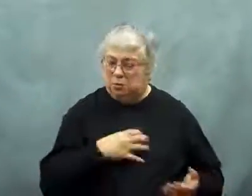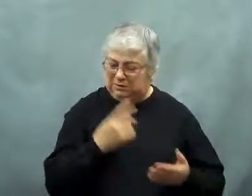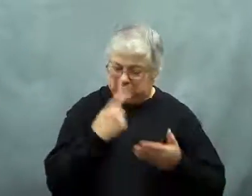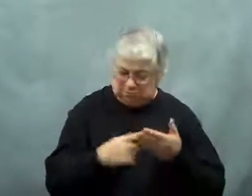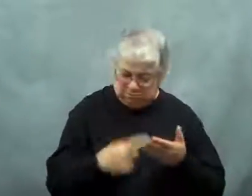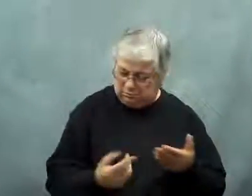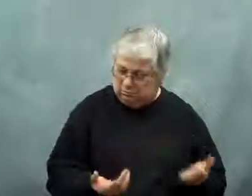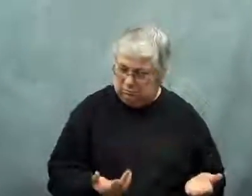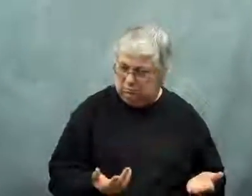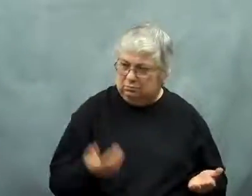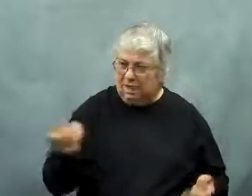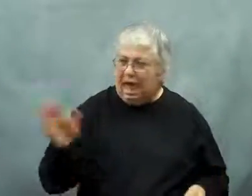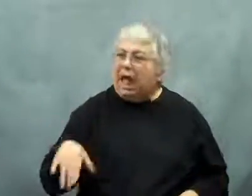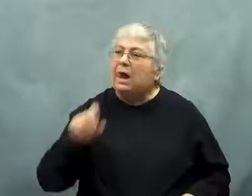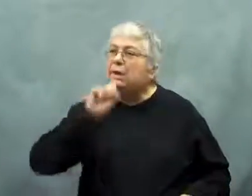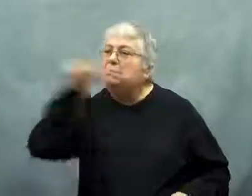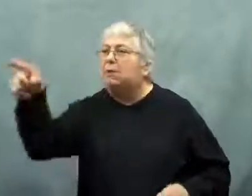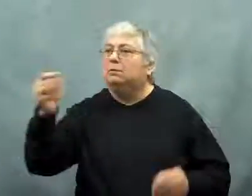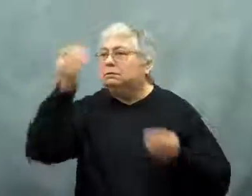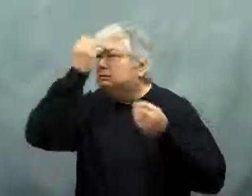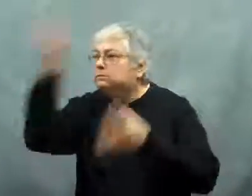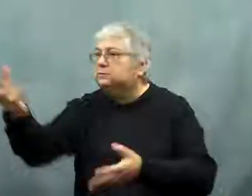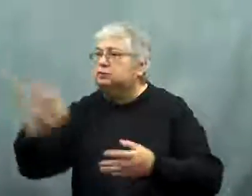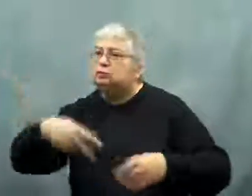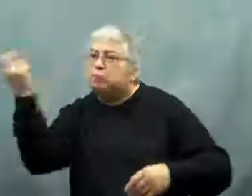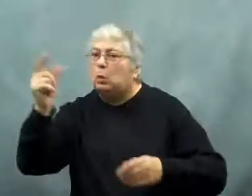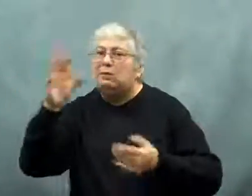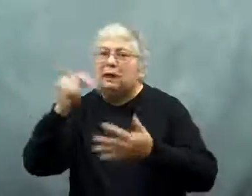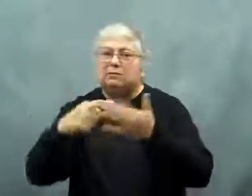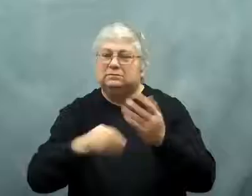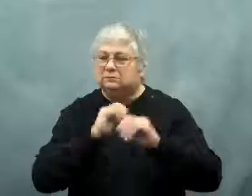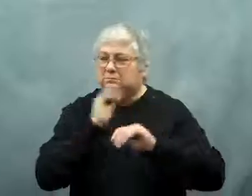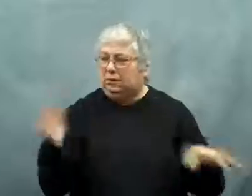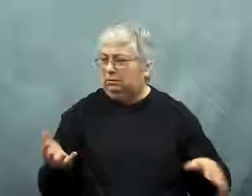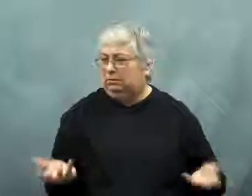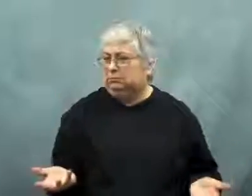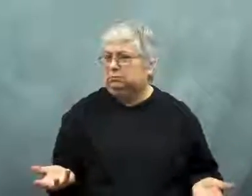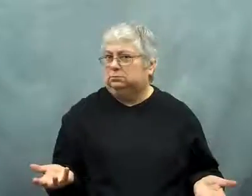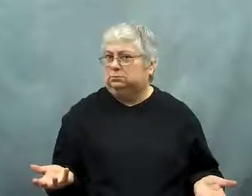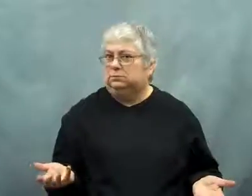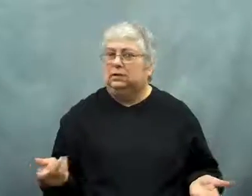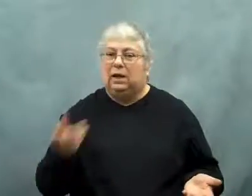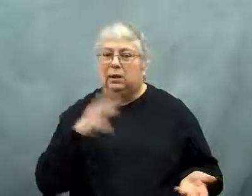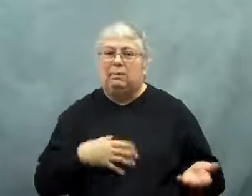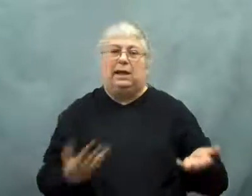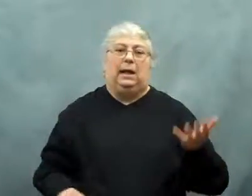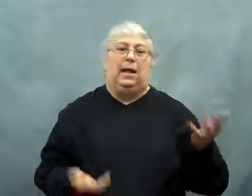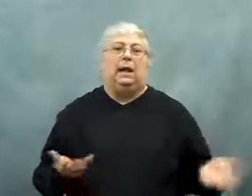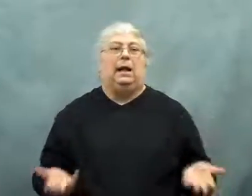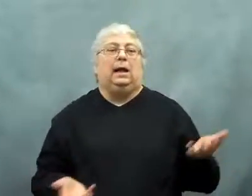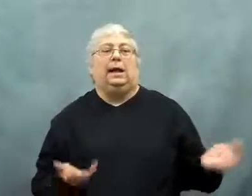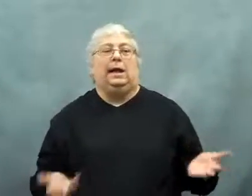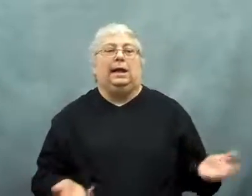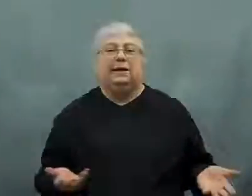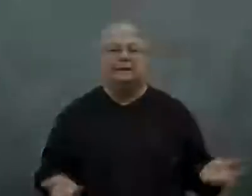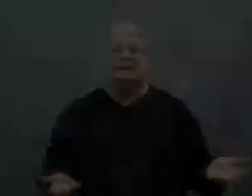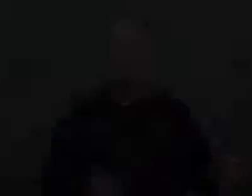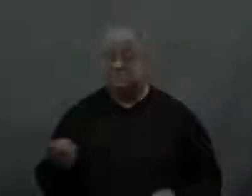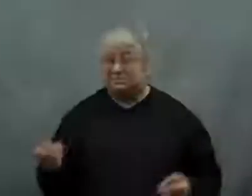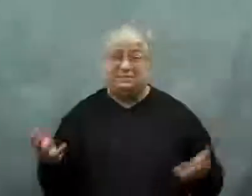The police checked, and she had never reported them stolen.